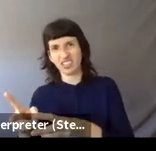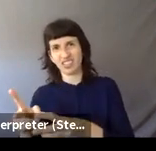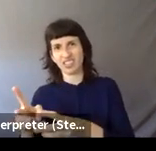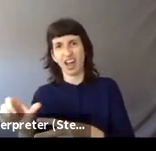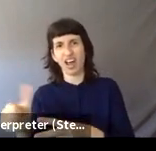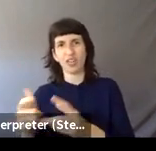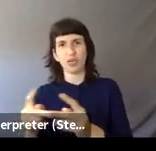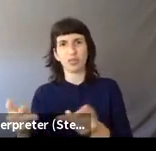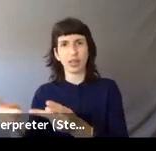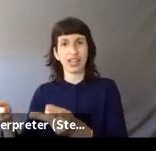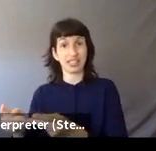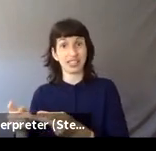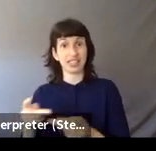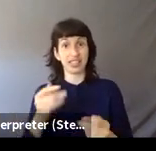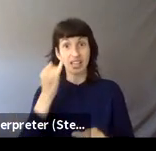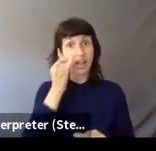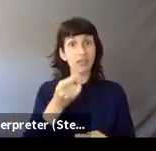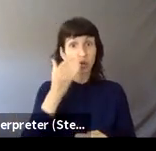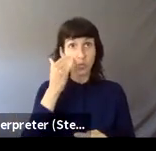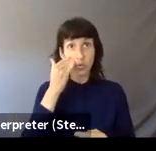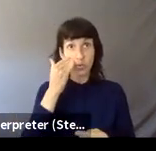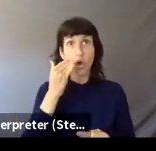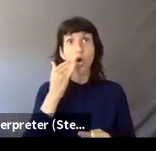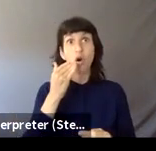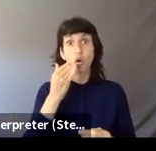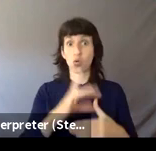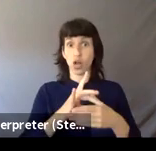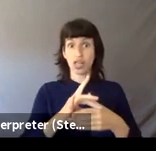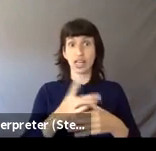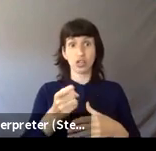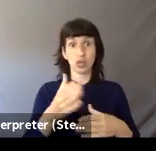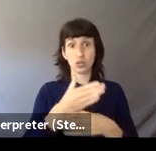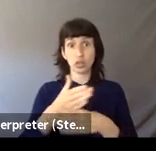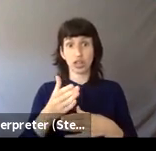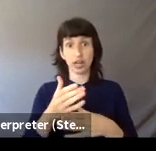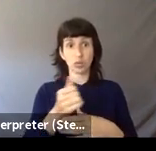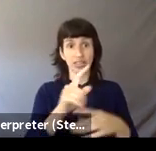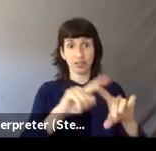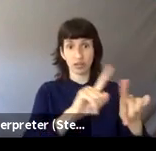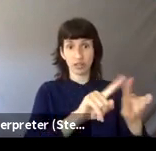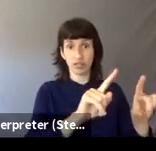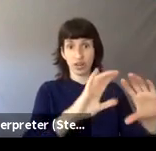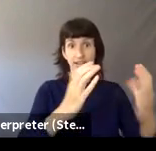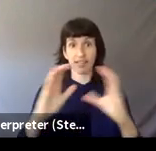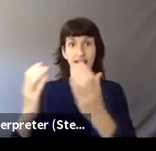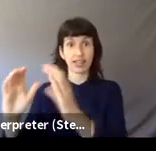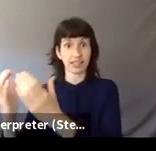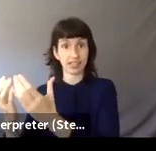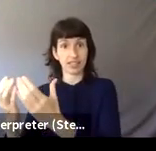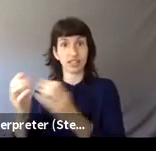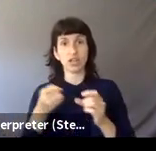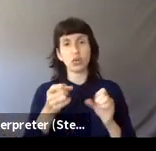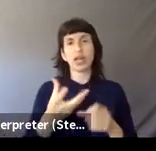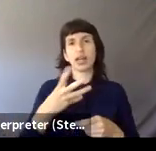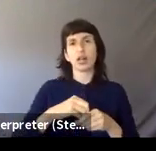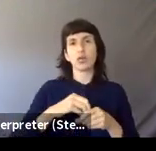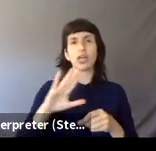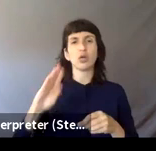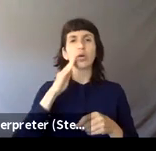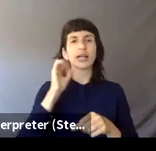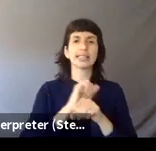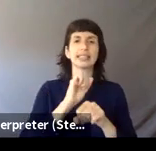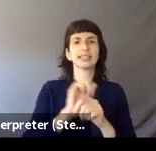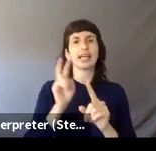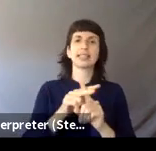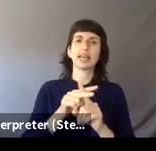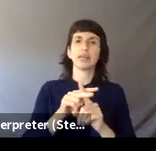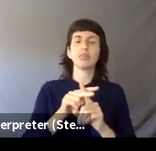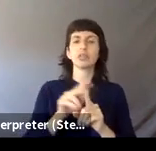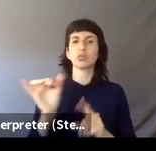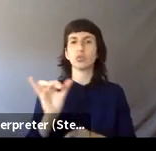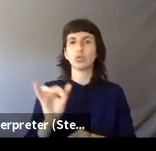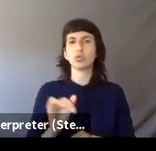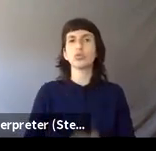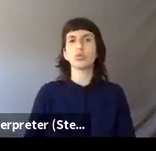Amy: Um, yeah, well... So there's kind of multiple answers to your question, and the answer's yes. You can once you have content, it's all just kind of saved in your, in the cloud, so